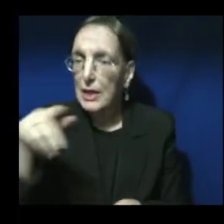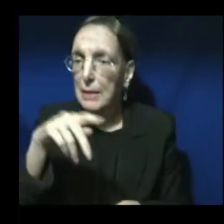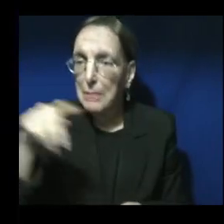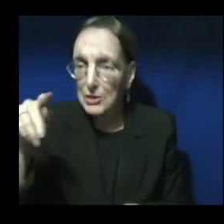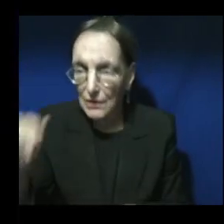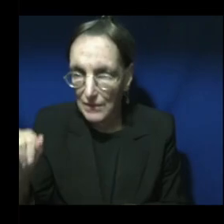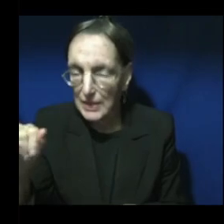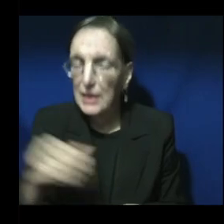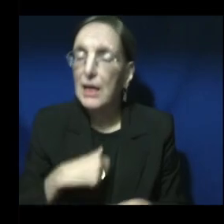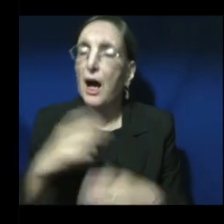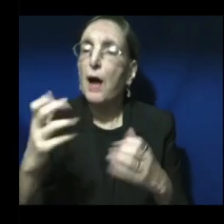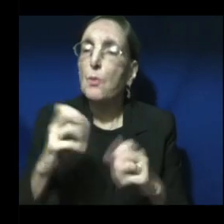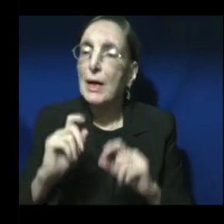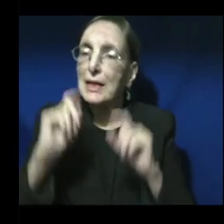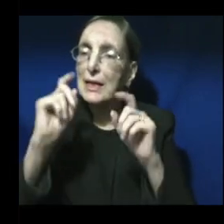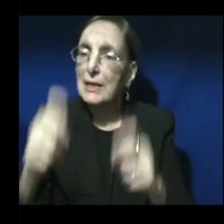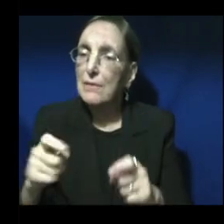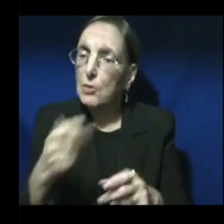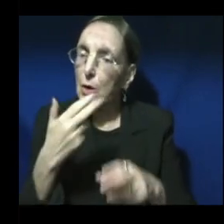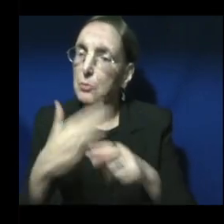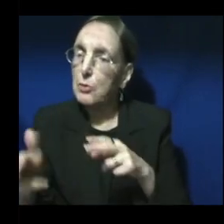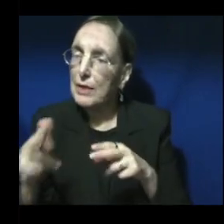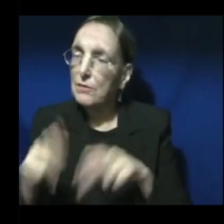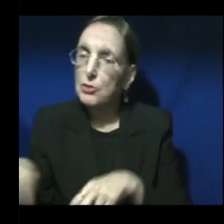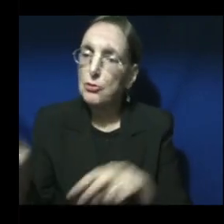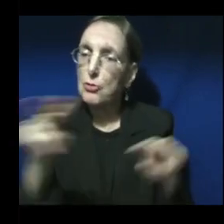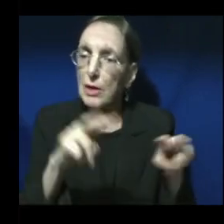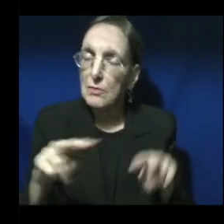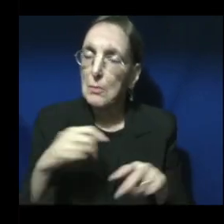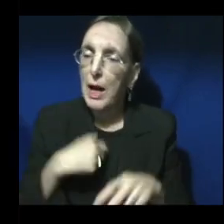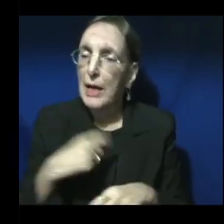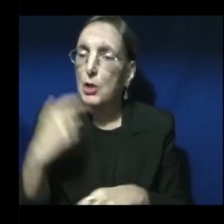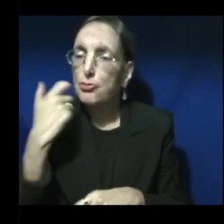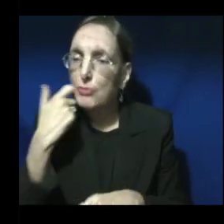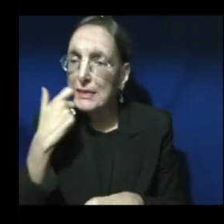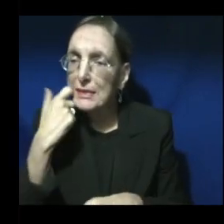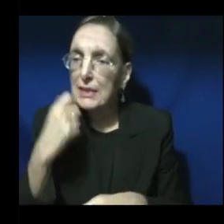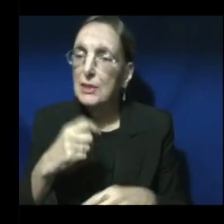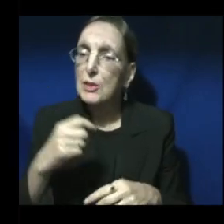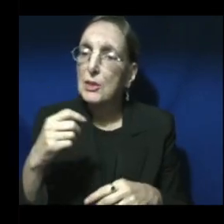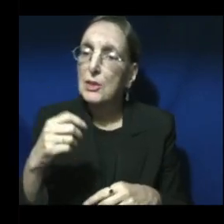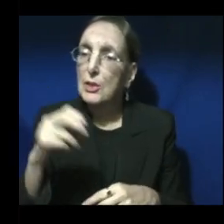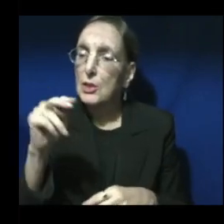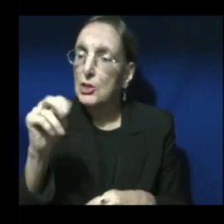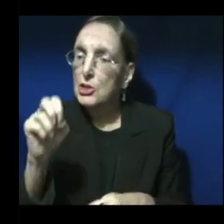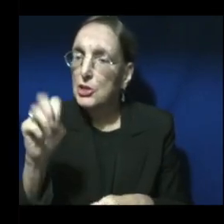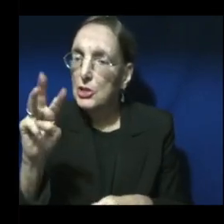brief tour of my recent New York Times and Wall Street Journal bestseller. Magic words, right?